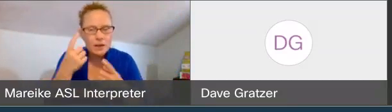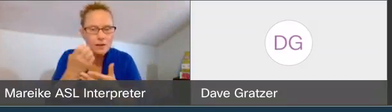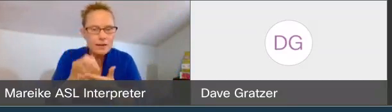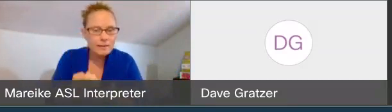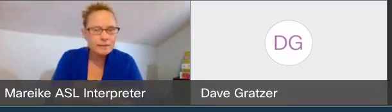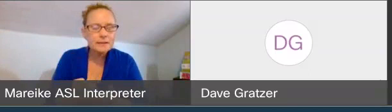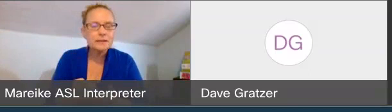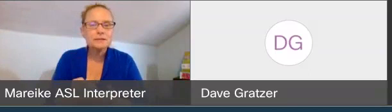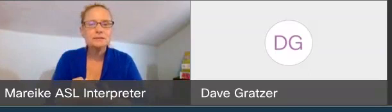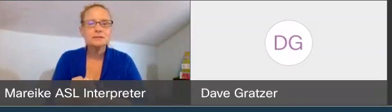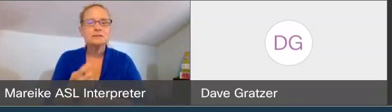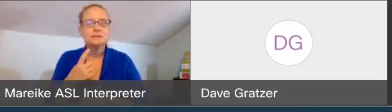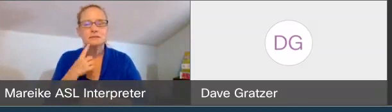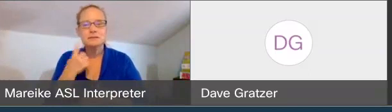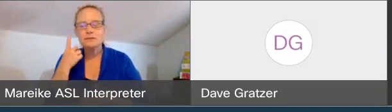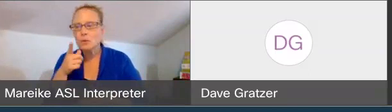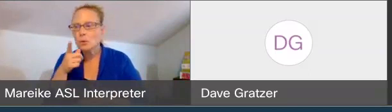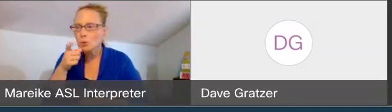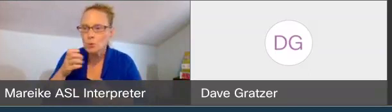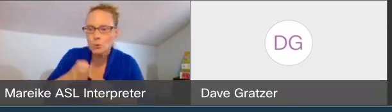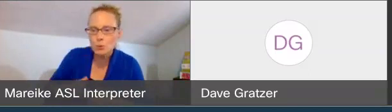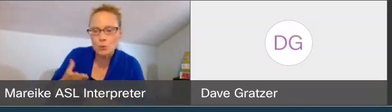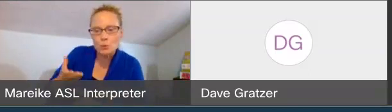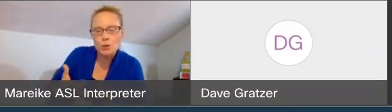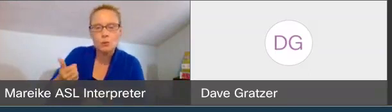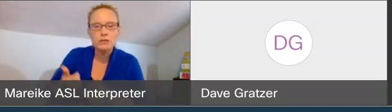for whom under what circumstances with what outcomes. So I think there is some evidence